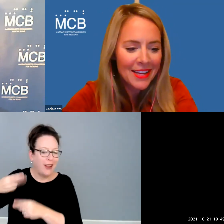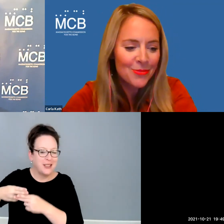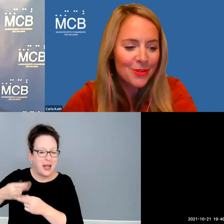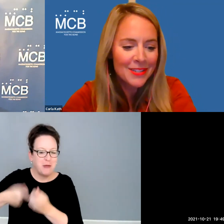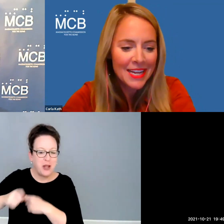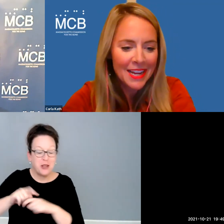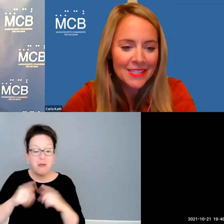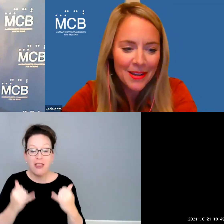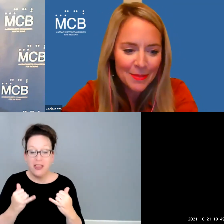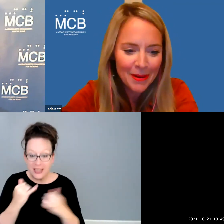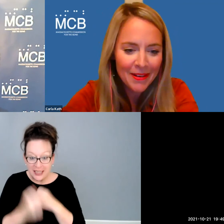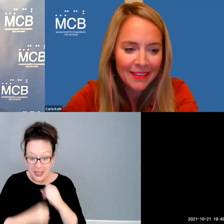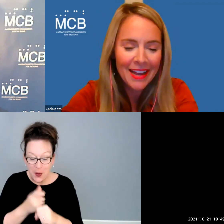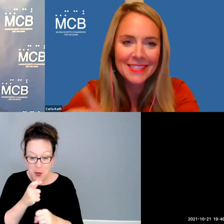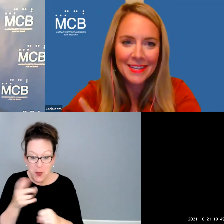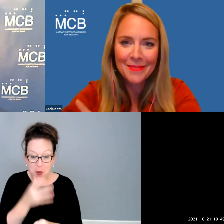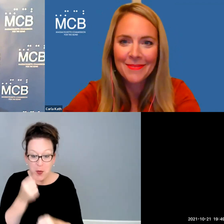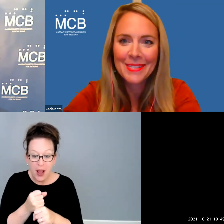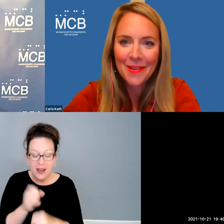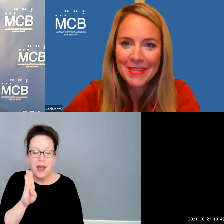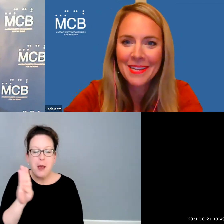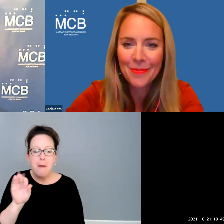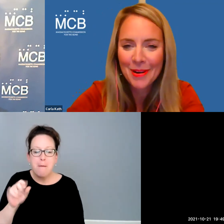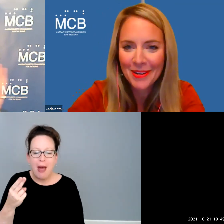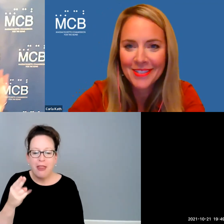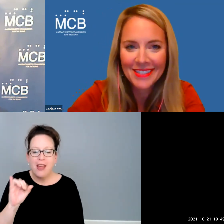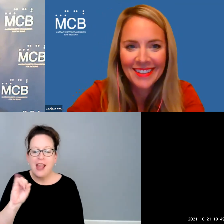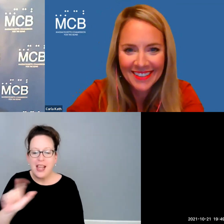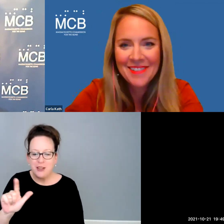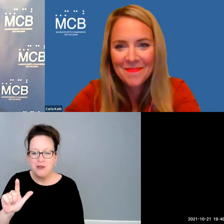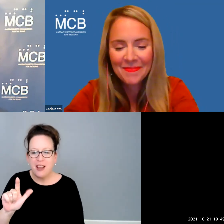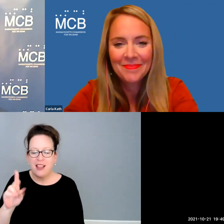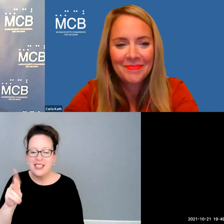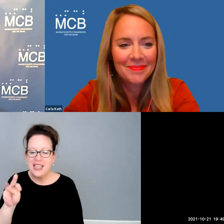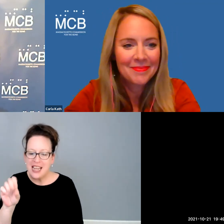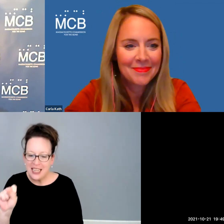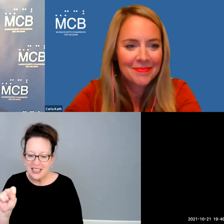Beth Israel Deaconess Hospital and last year was AllWays Health Partners D'Arcangelo: AllWays Health Partners. Thank you, Carla for that clarification.